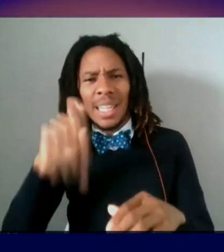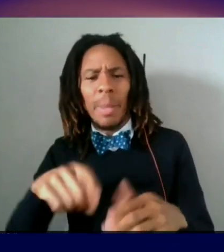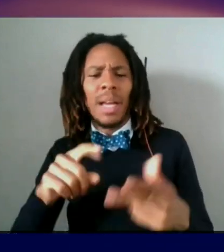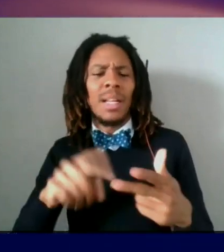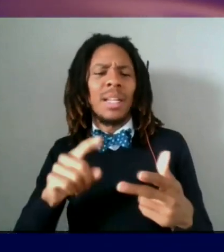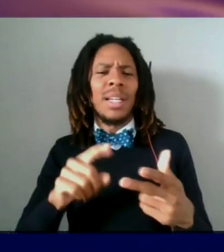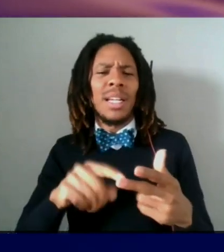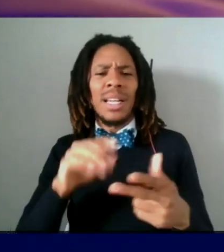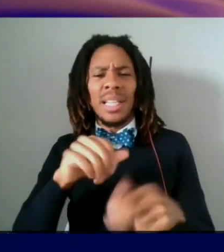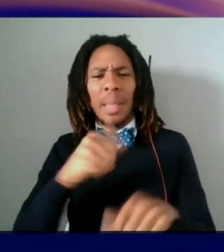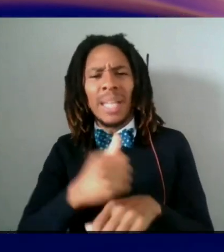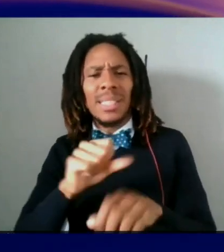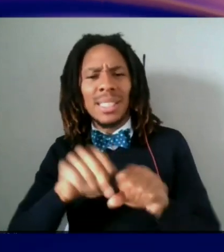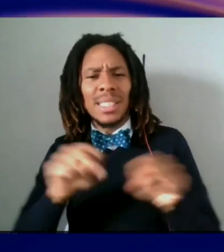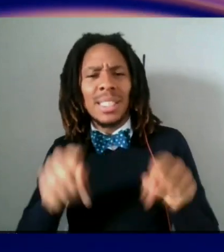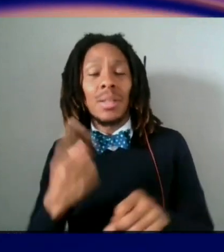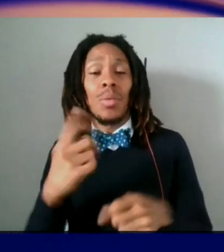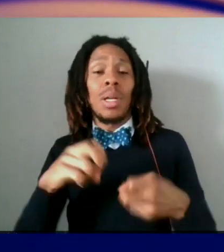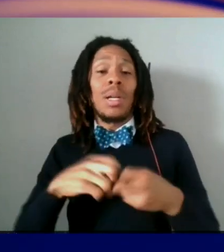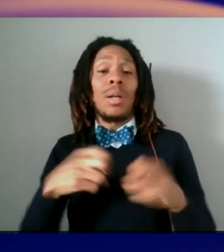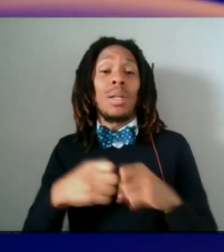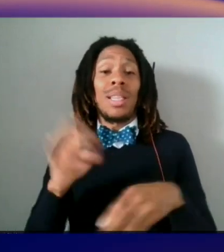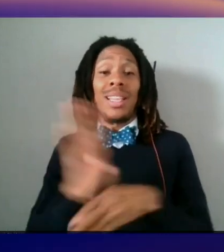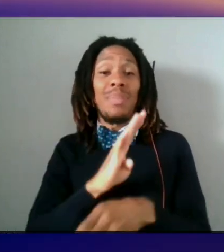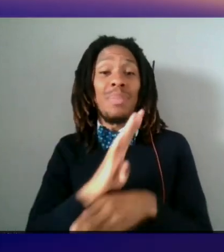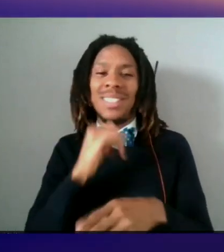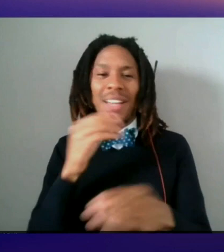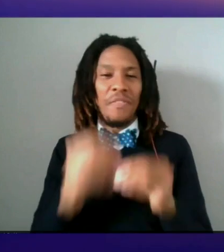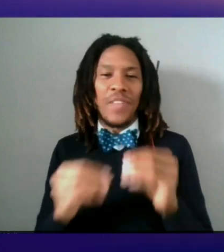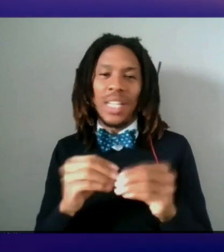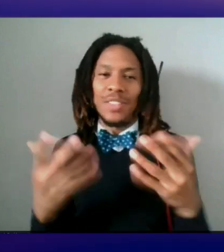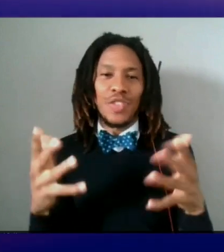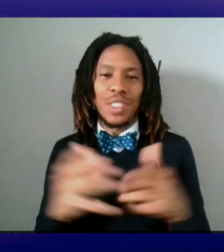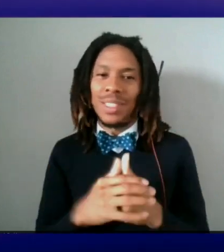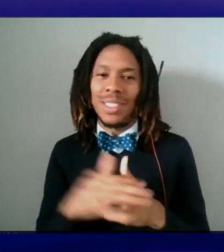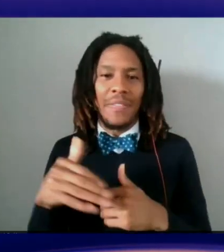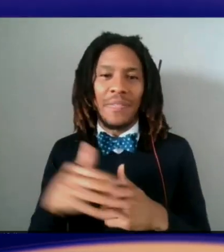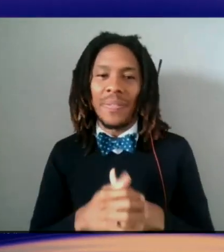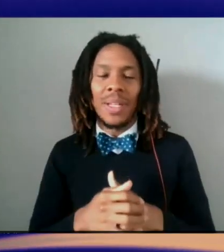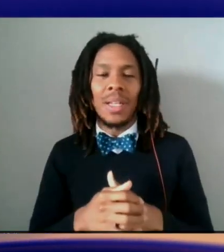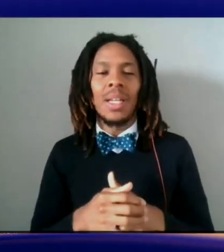But the problem is the business is not fixed, right? You have these events,